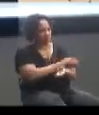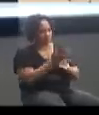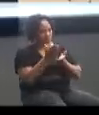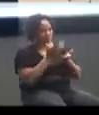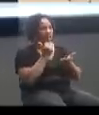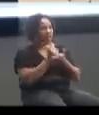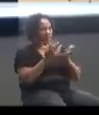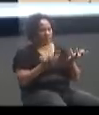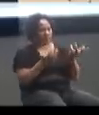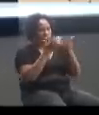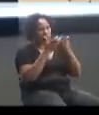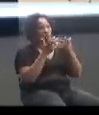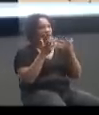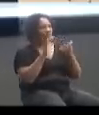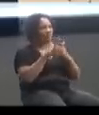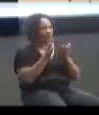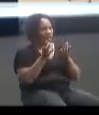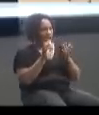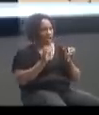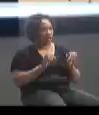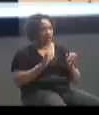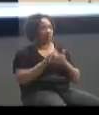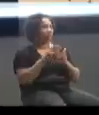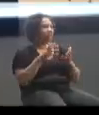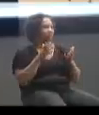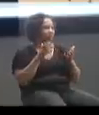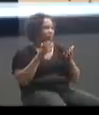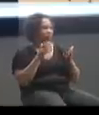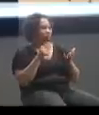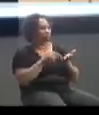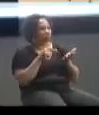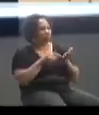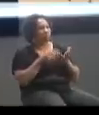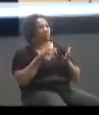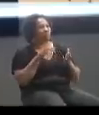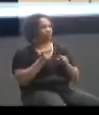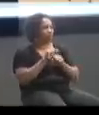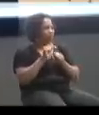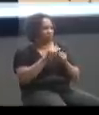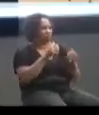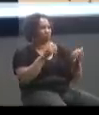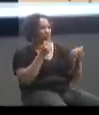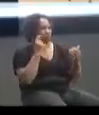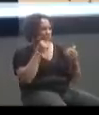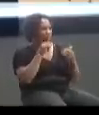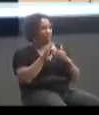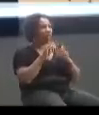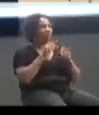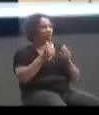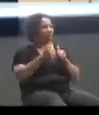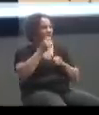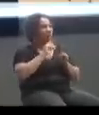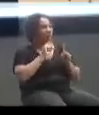THEM MEET THEIR OBLIGATIONS UNDER THE SUSTAINABILITY EXECUTIVE ORDER. WE ARE EVEN HELPING OUR AGENCY PARTNERS GREEN OUT THEIR FLEET.